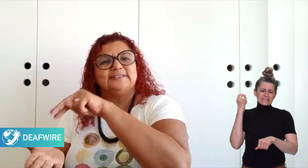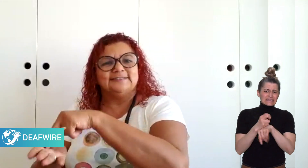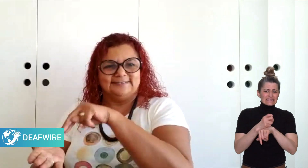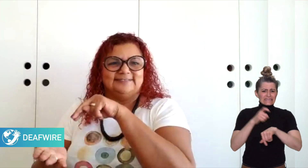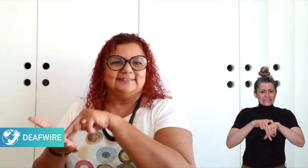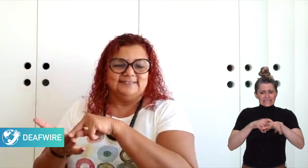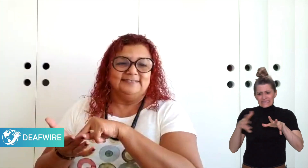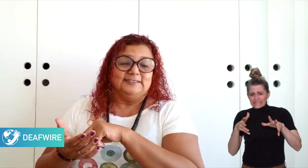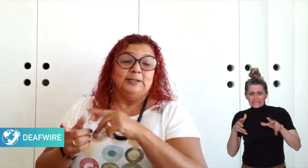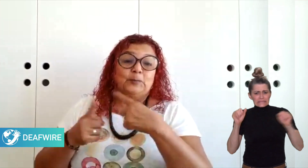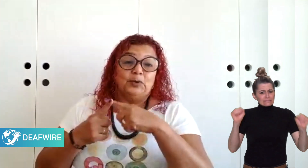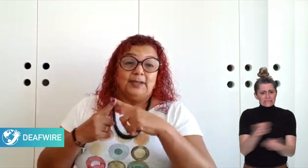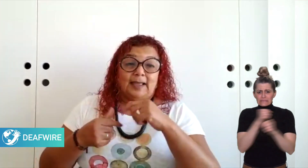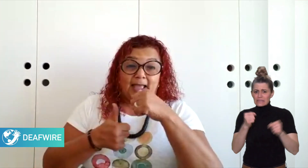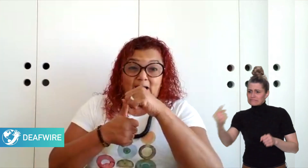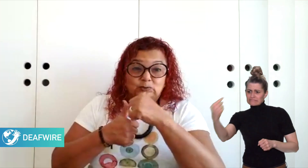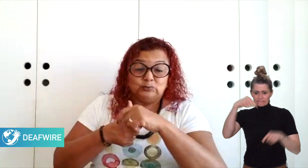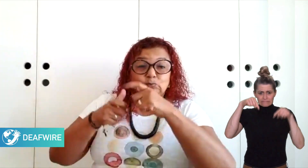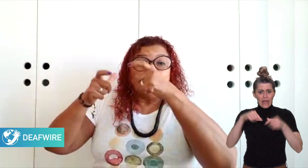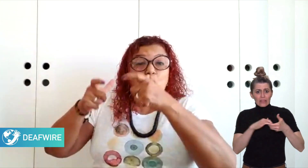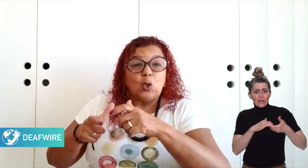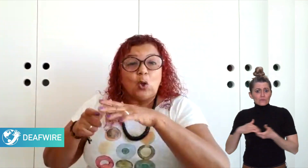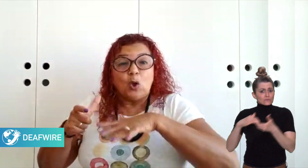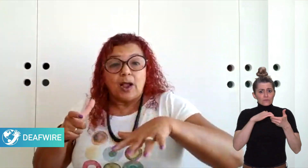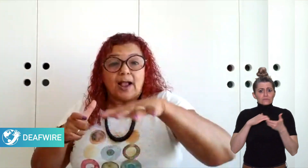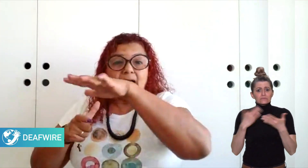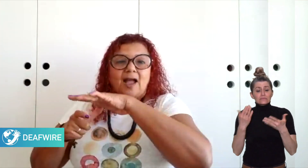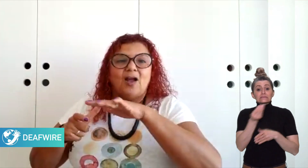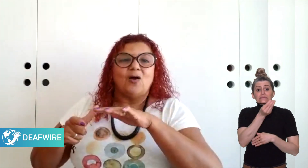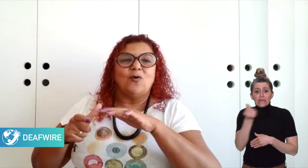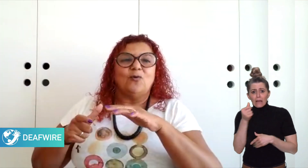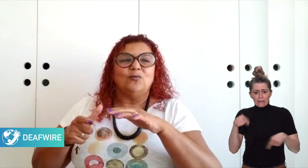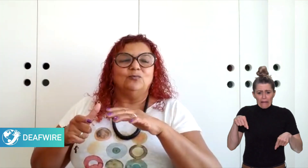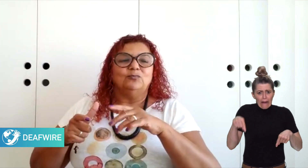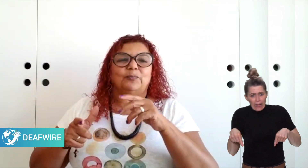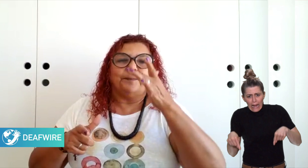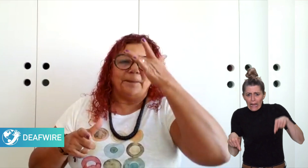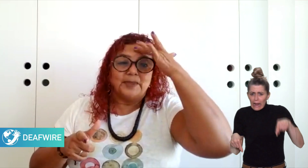in person. Some people have a hard time traveling